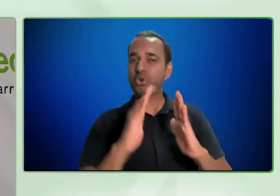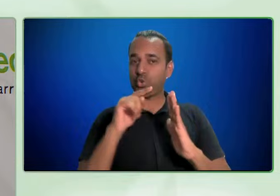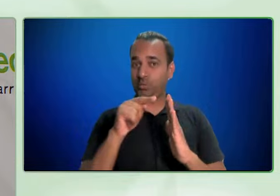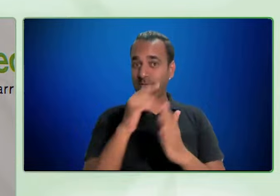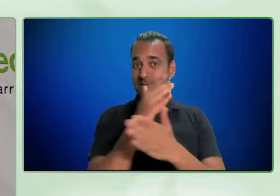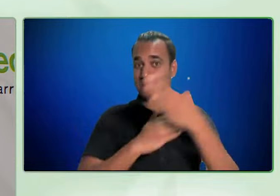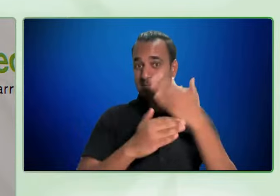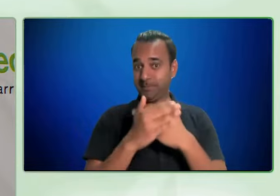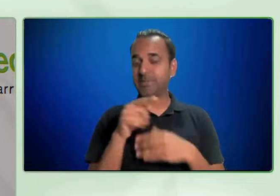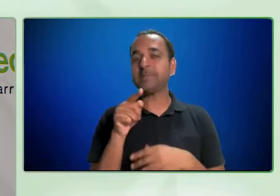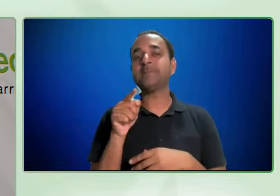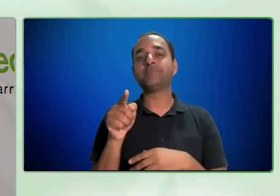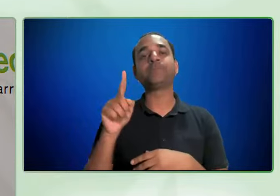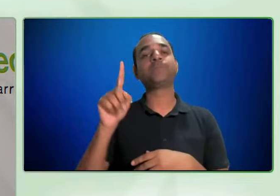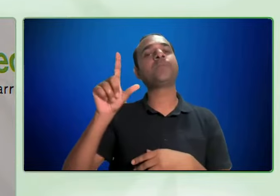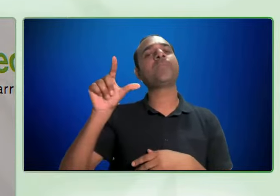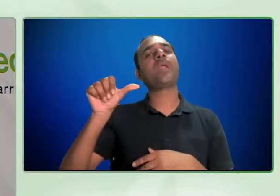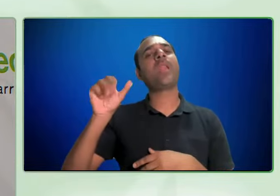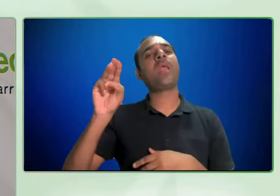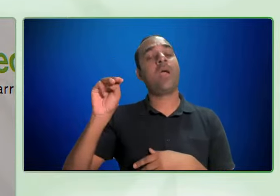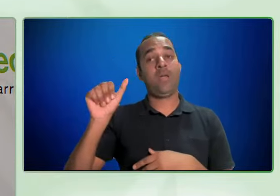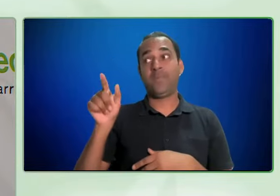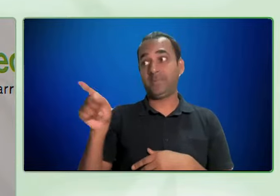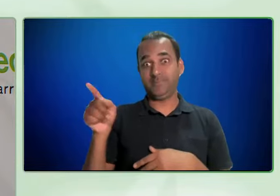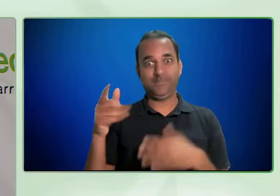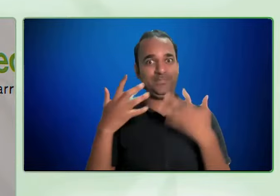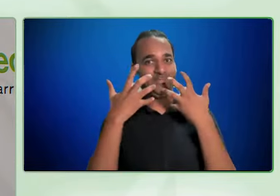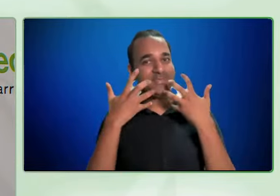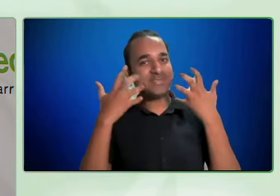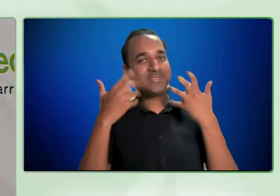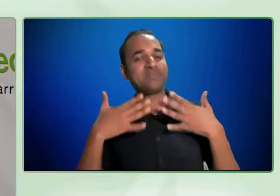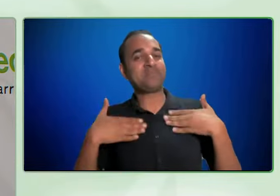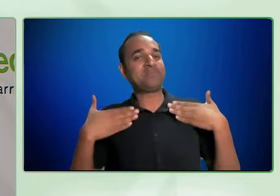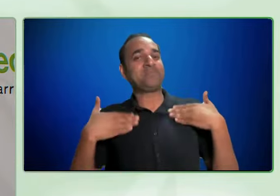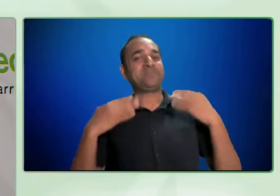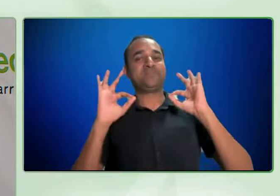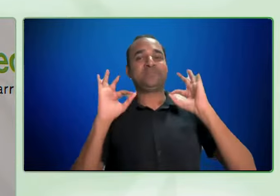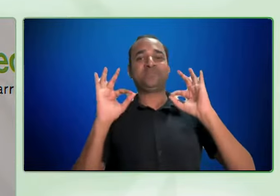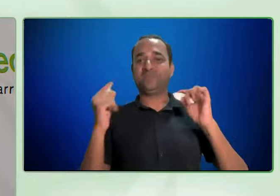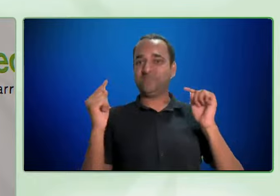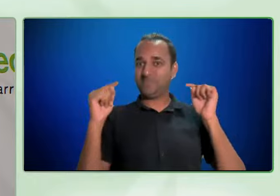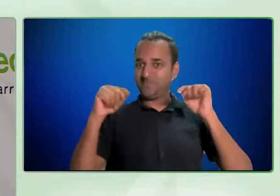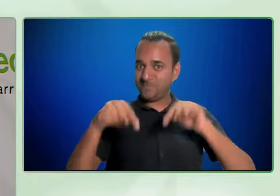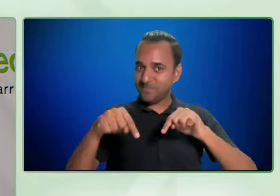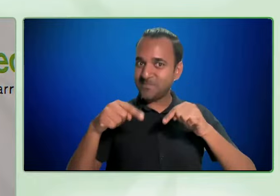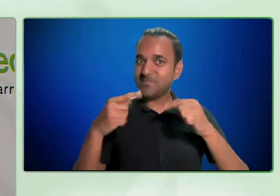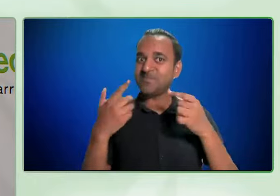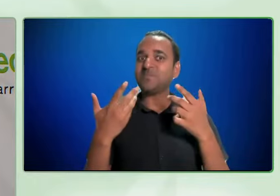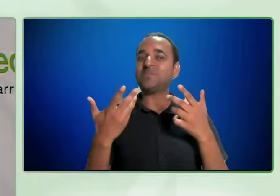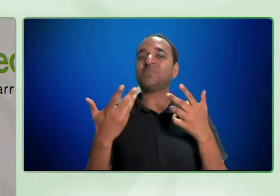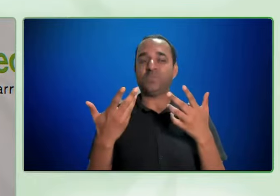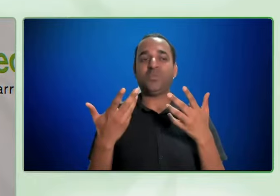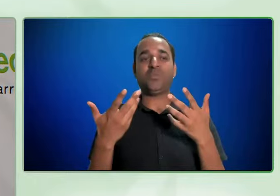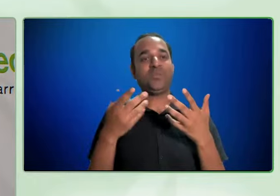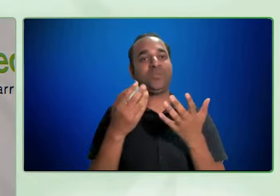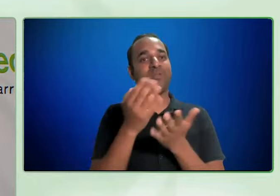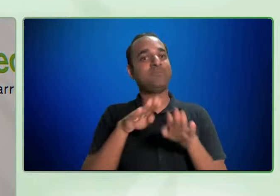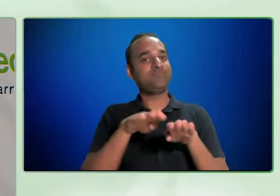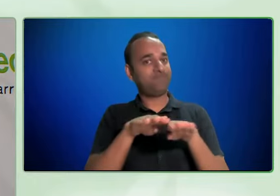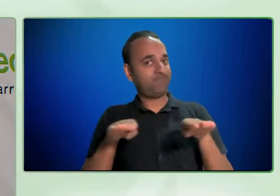We will be talking about bringing accessibility into curriculum.